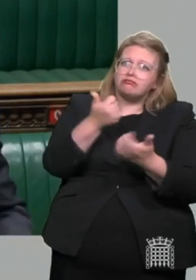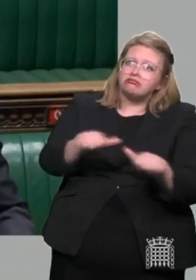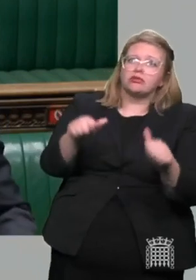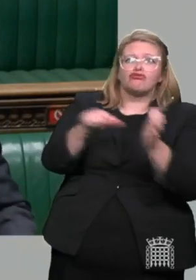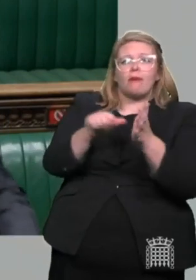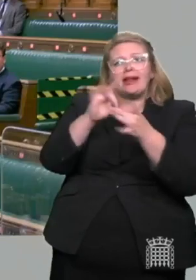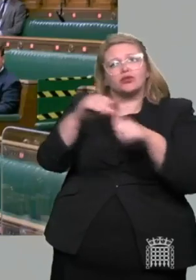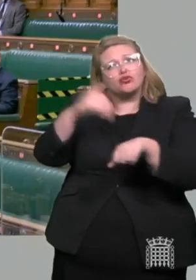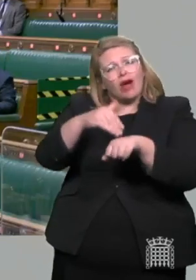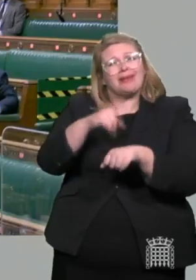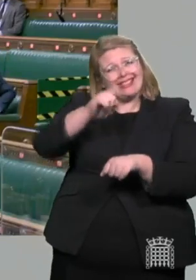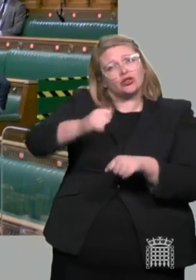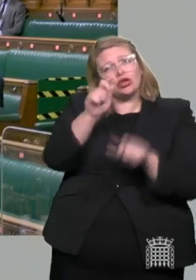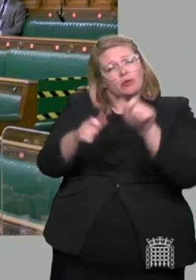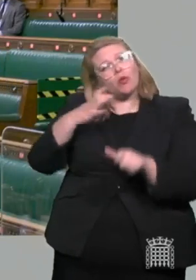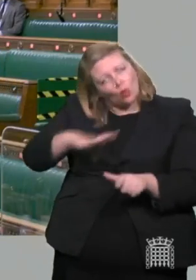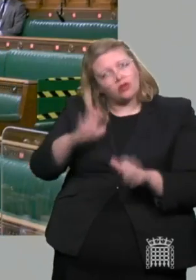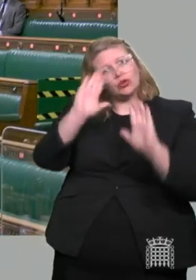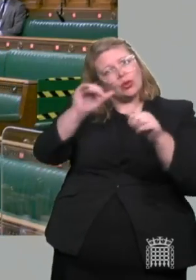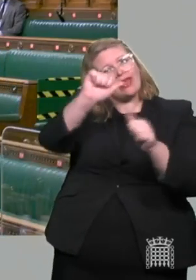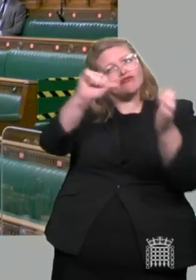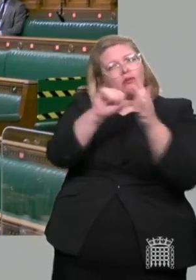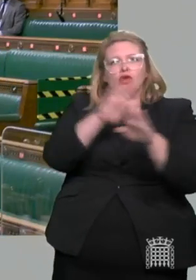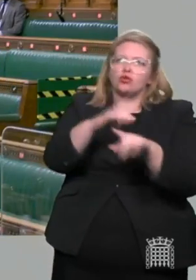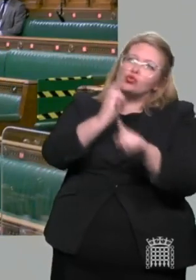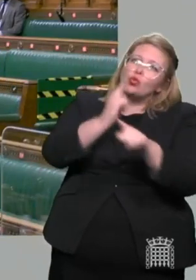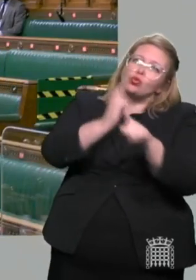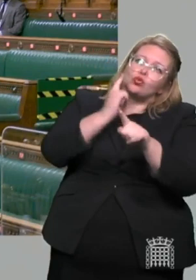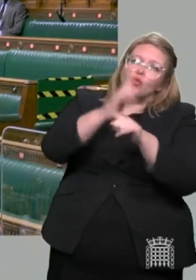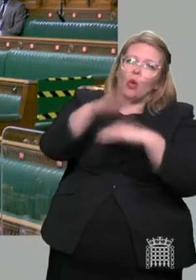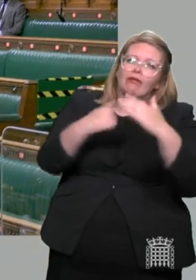Gary Sambrook (Birmingham, Northfield) (Con) If the Prime Minister was to walk down